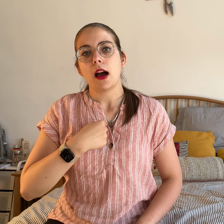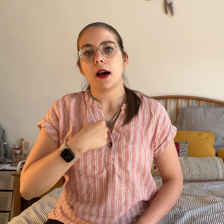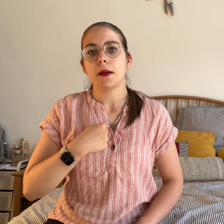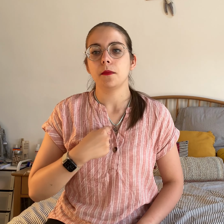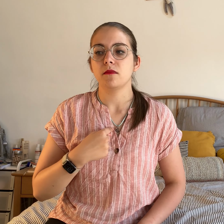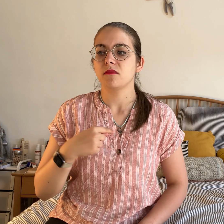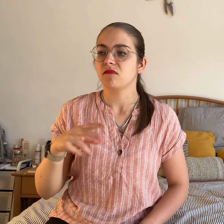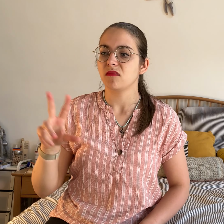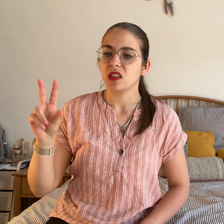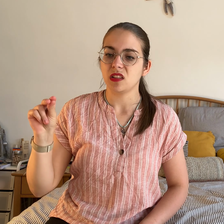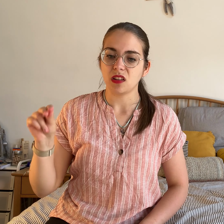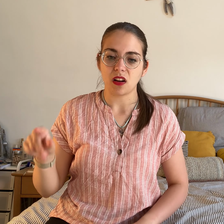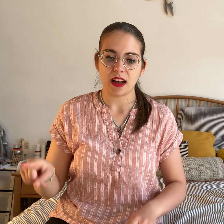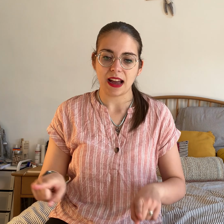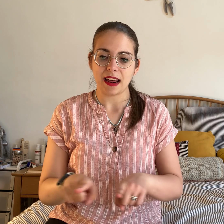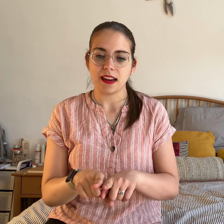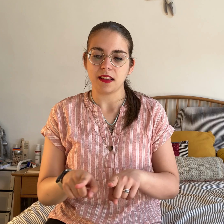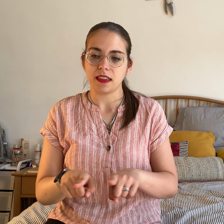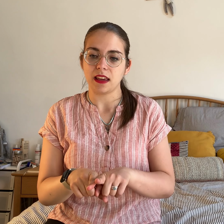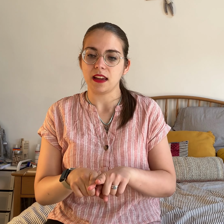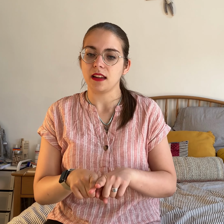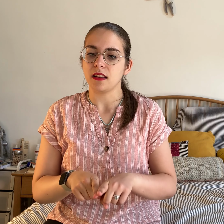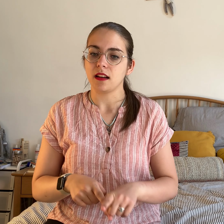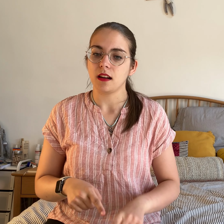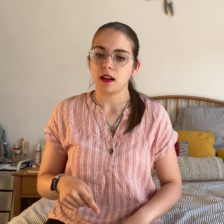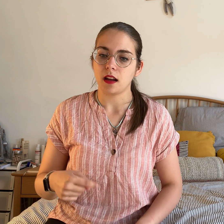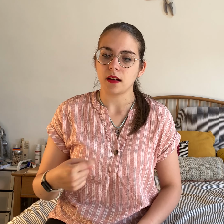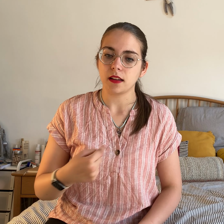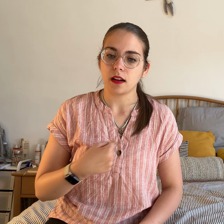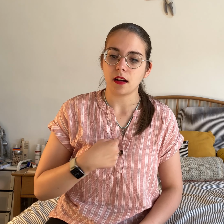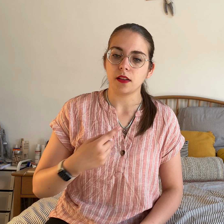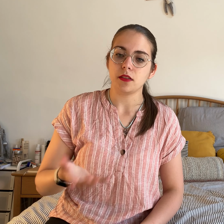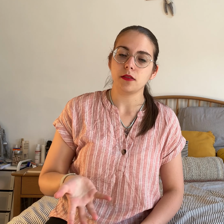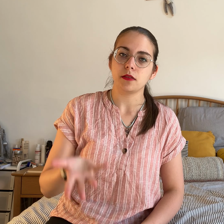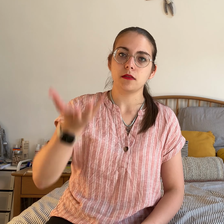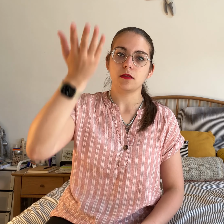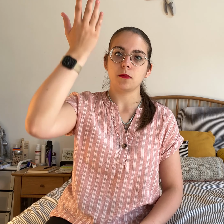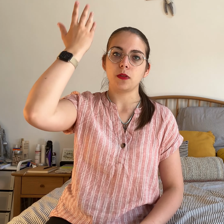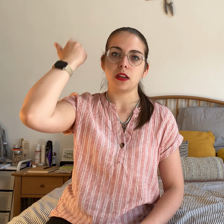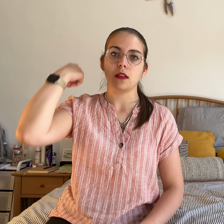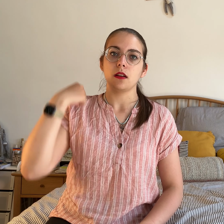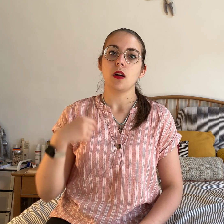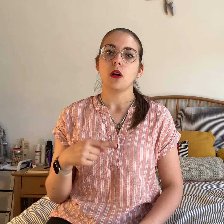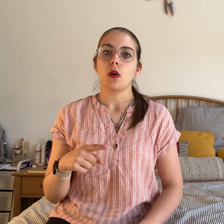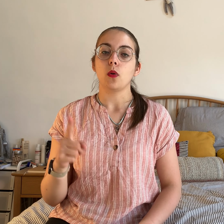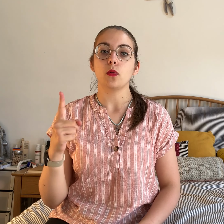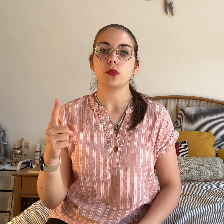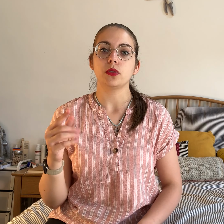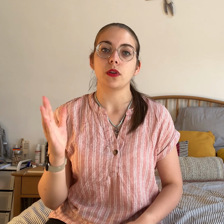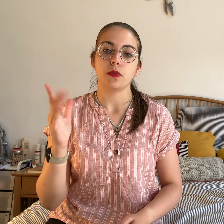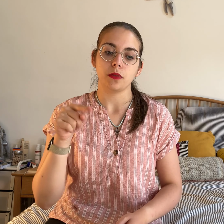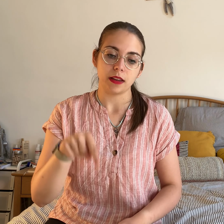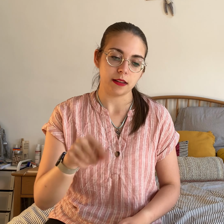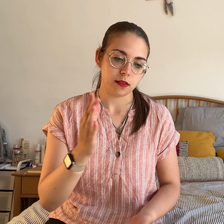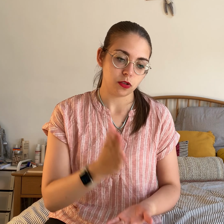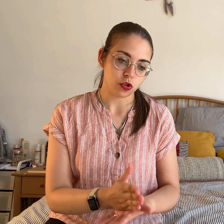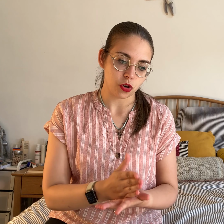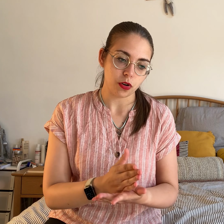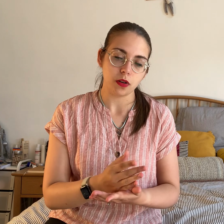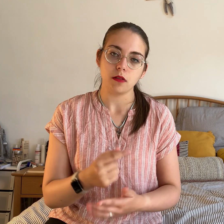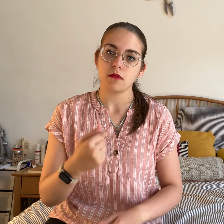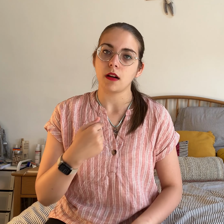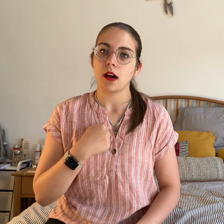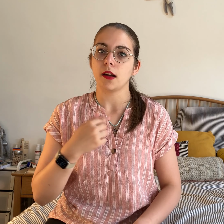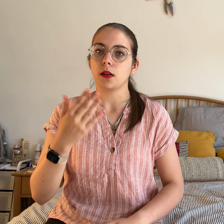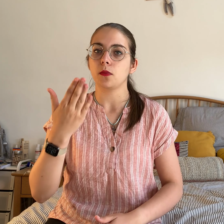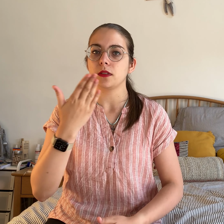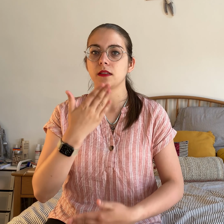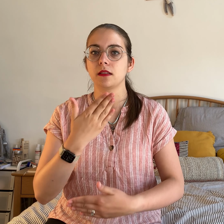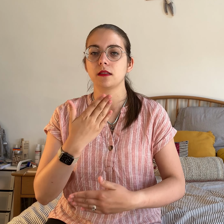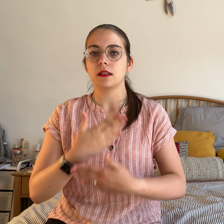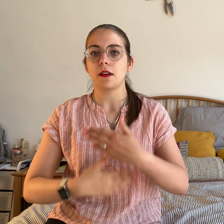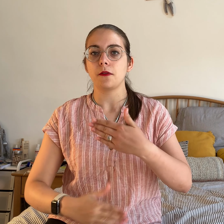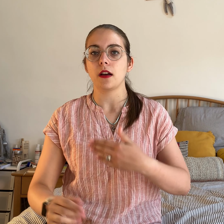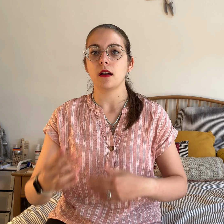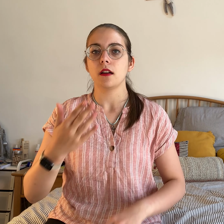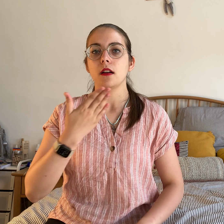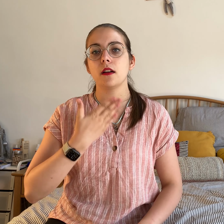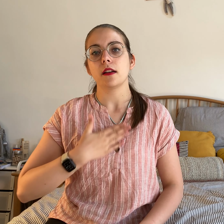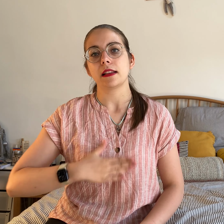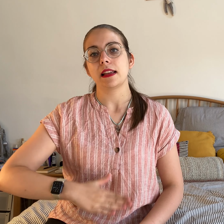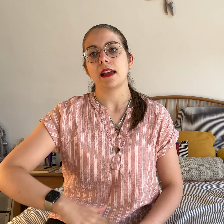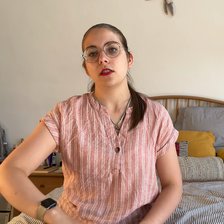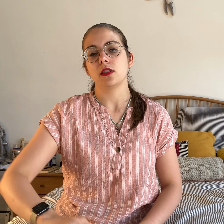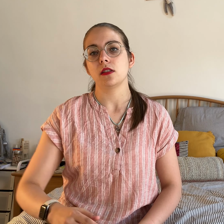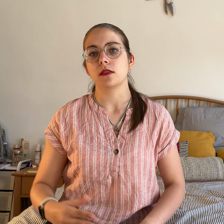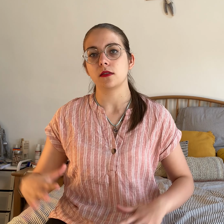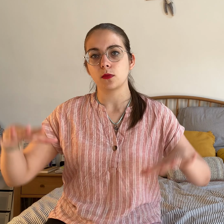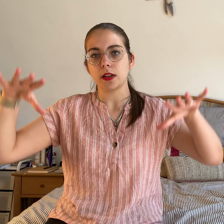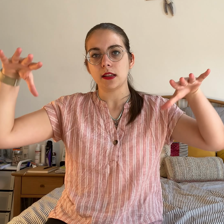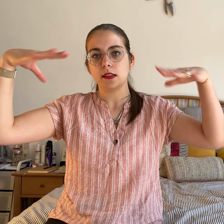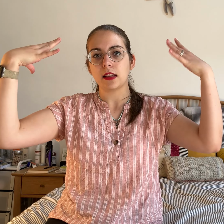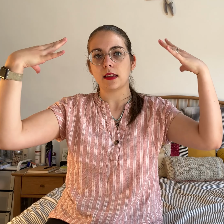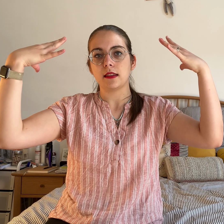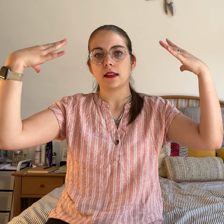I'm not anything like I used to be. Although it's true: I was never attention sweet centre,